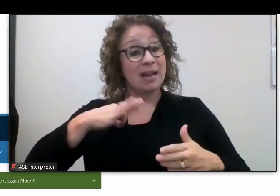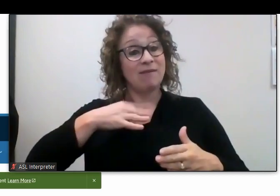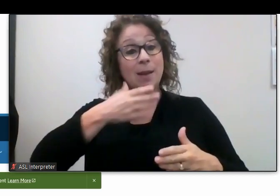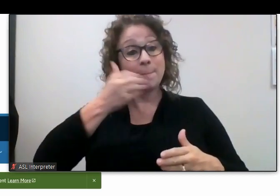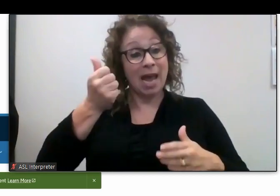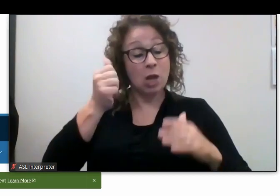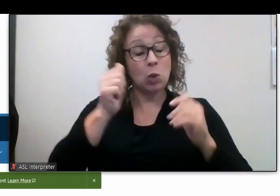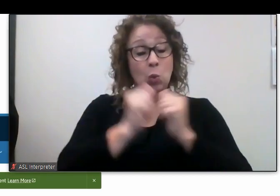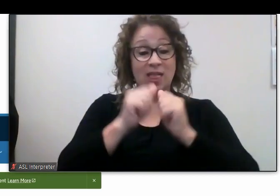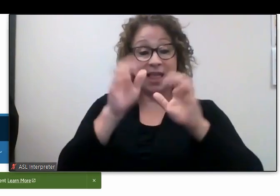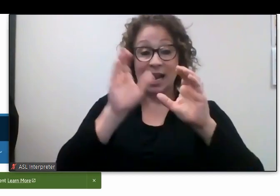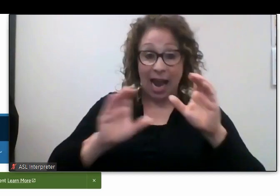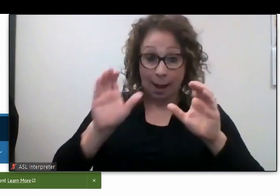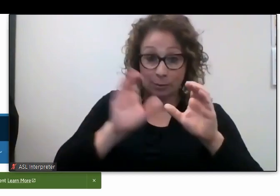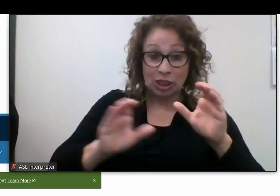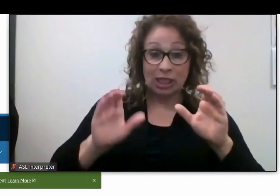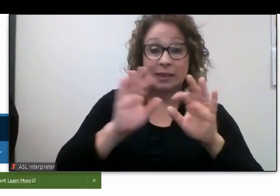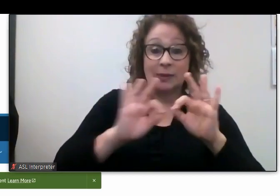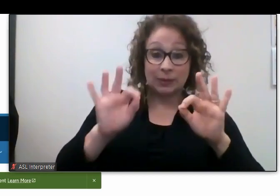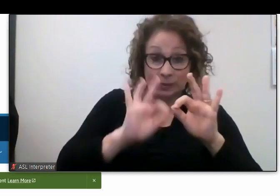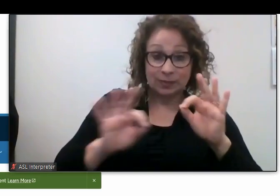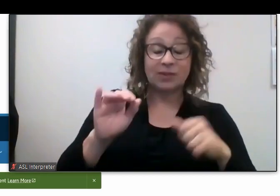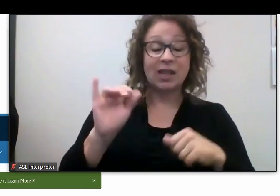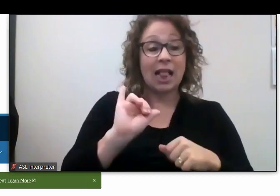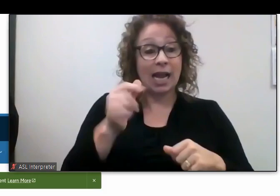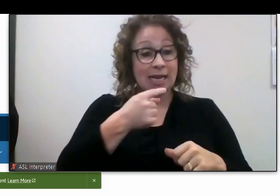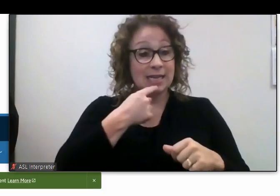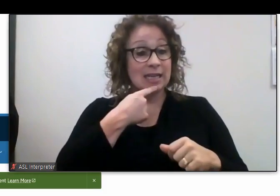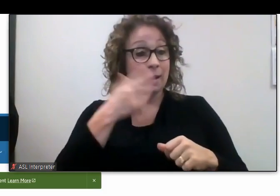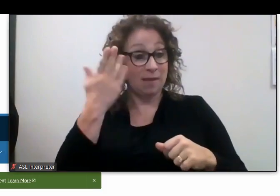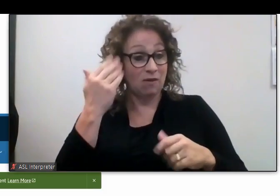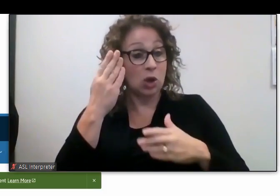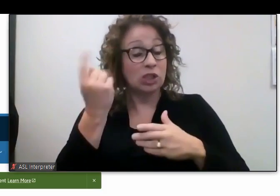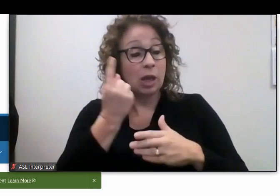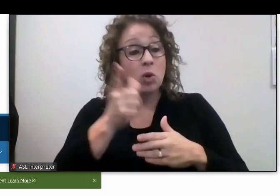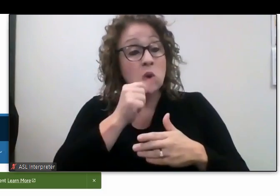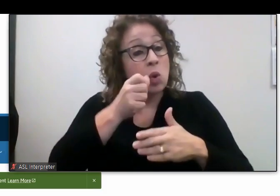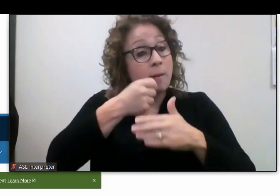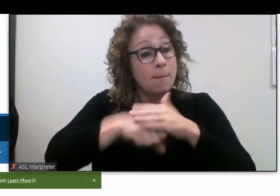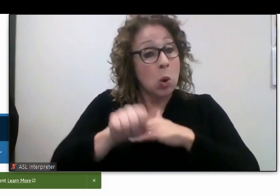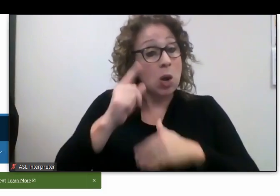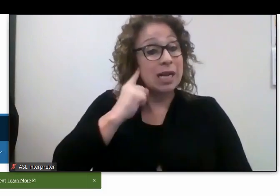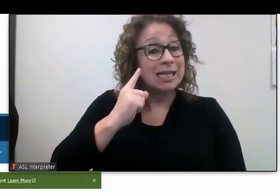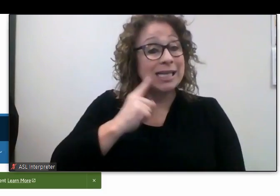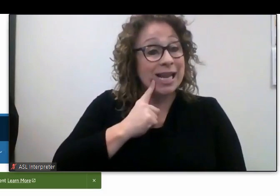Likewise as I pointed out earlier someone who was born deaf whose primary language